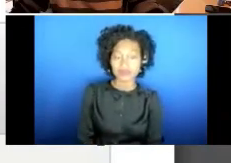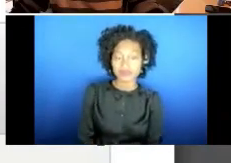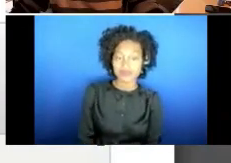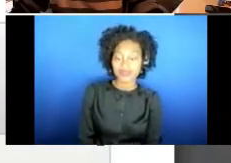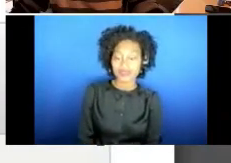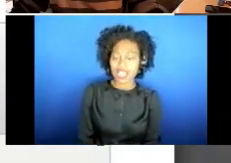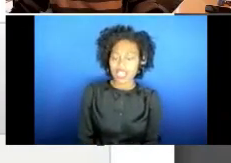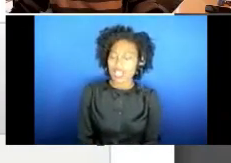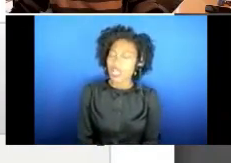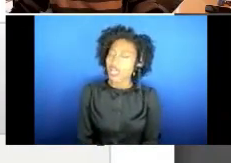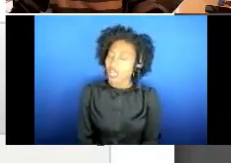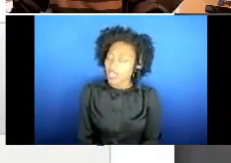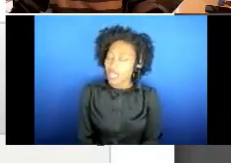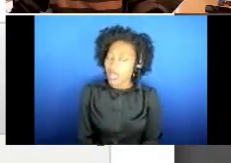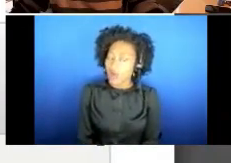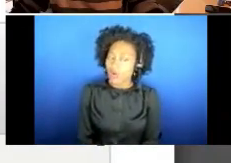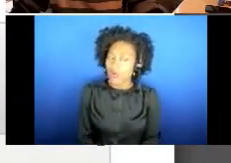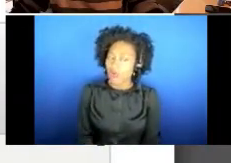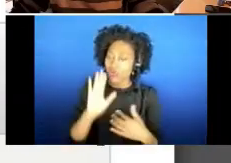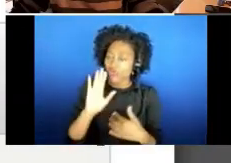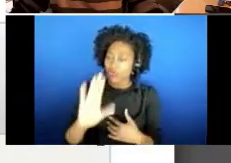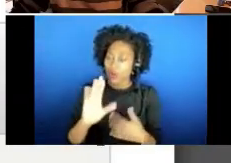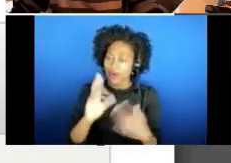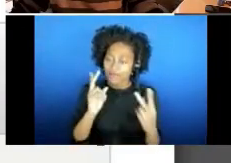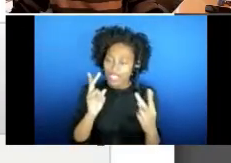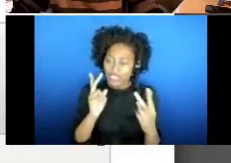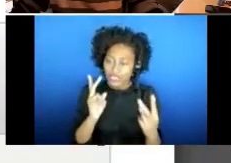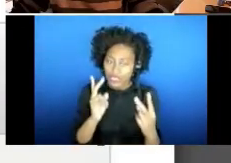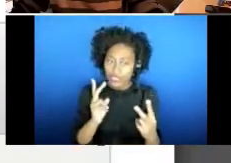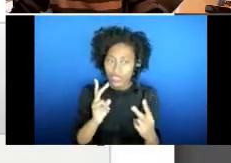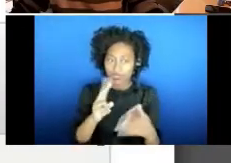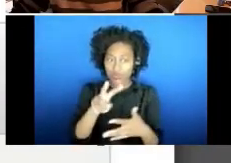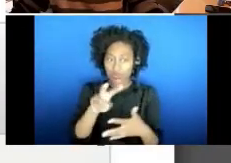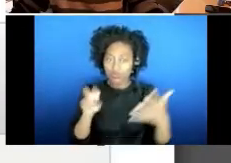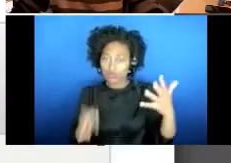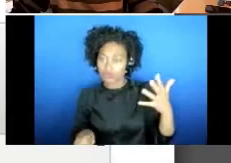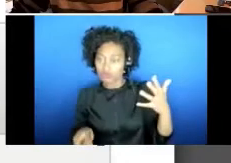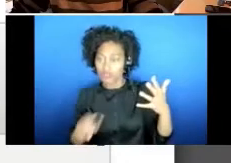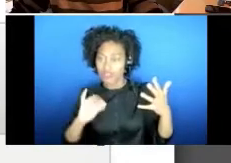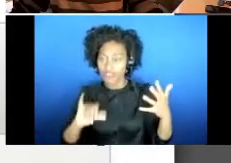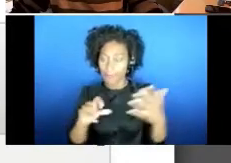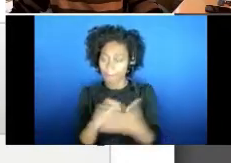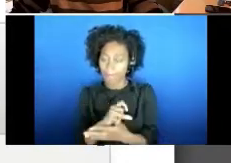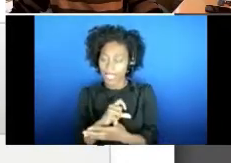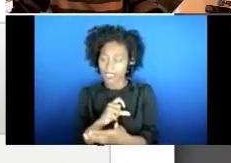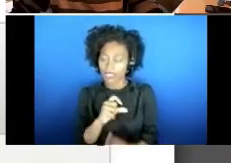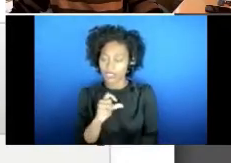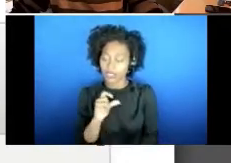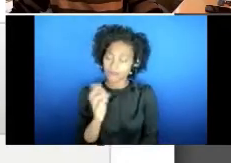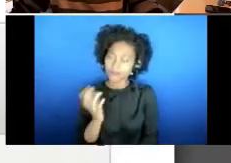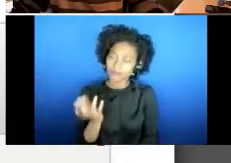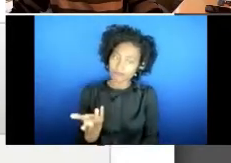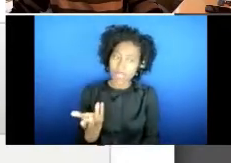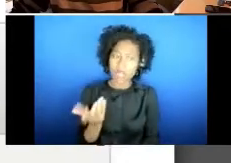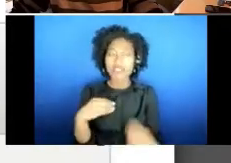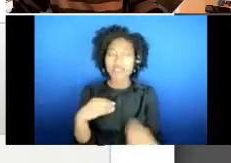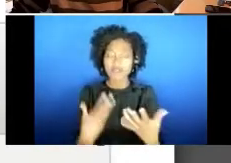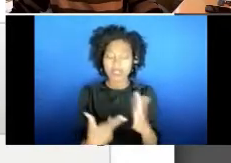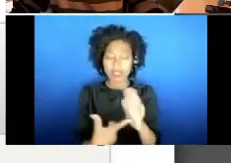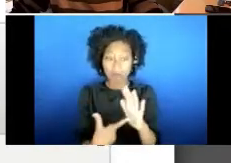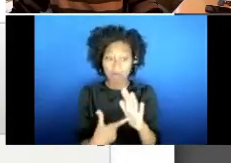you want your visitors to go directly to that page. For example this section is relating